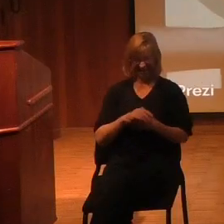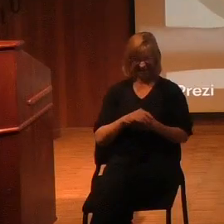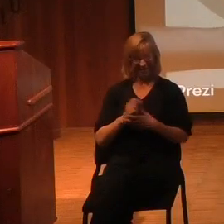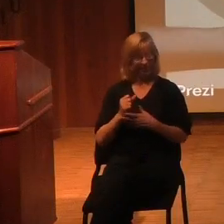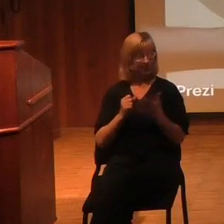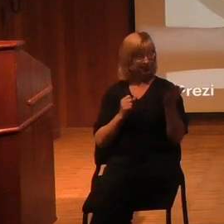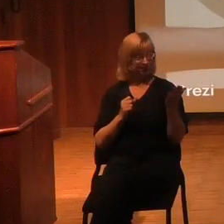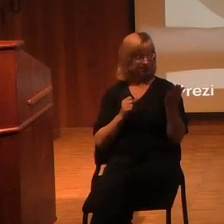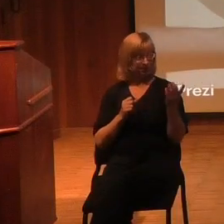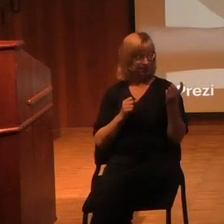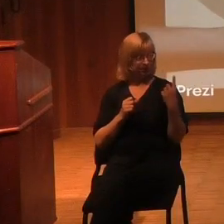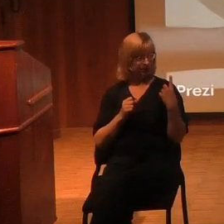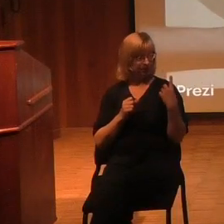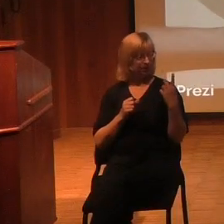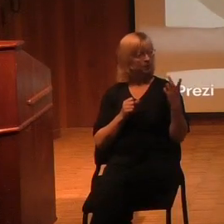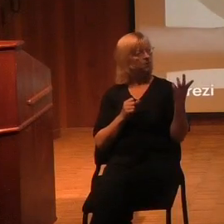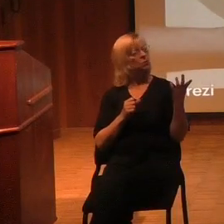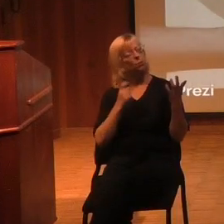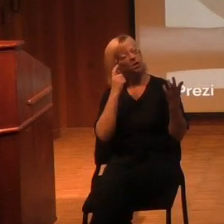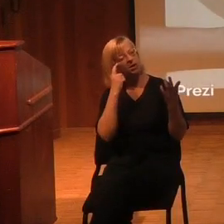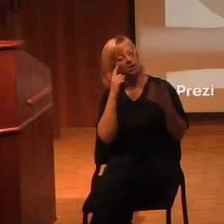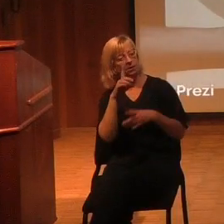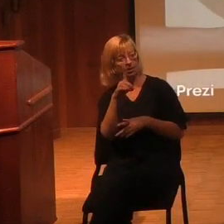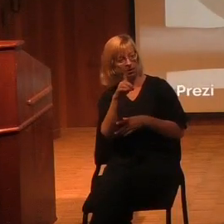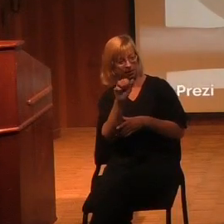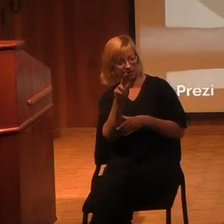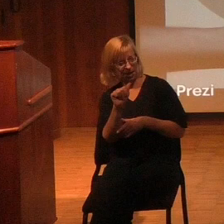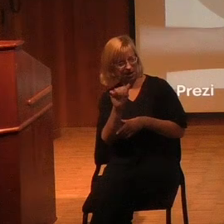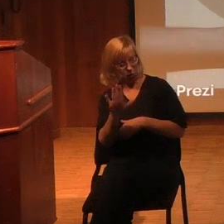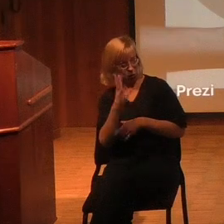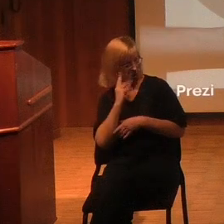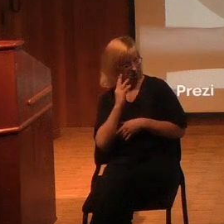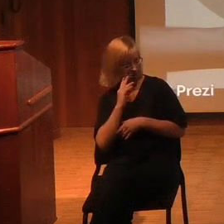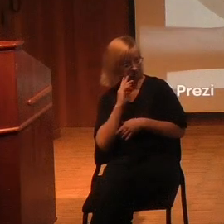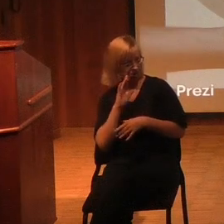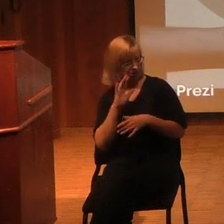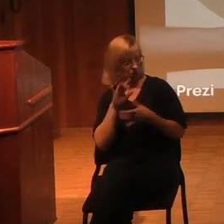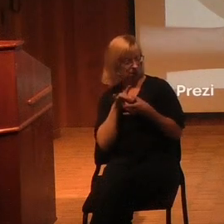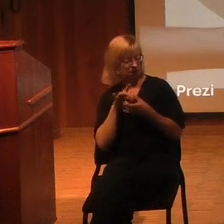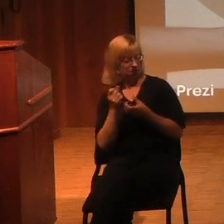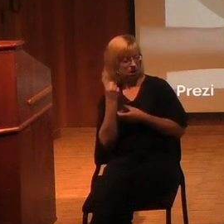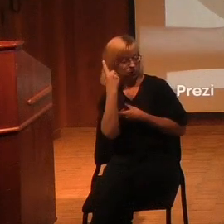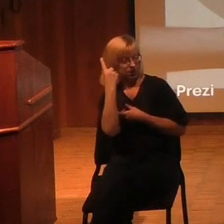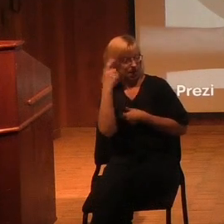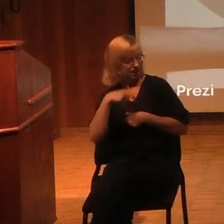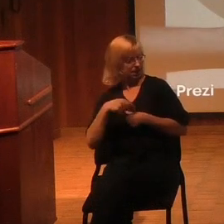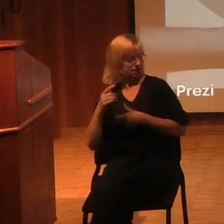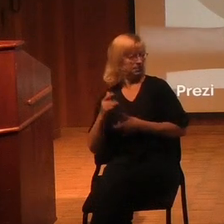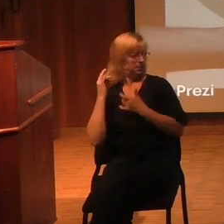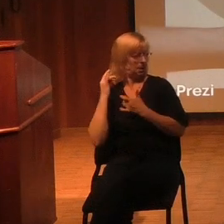Yes. (audience member asks question in the background)